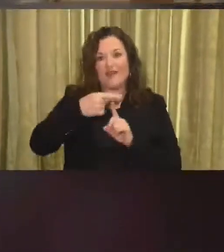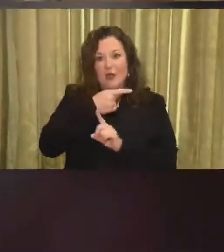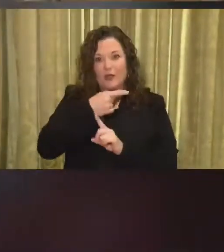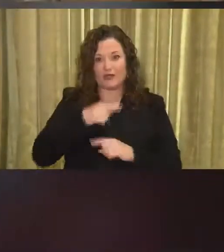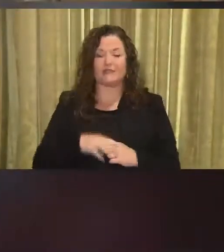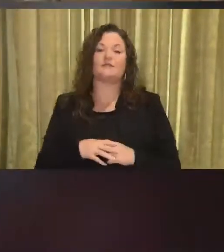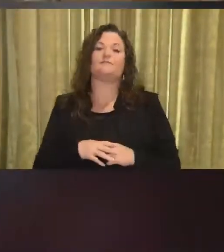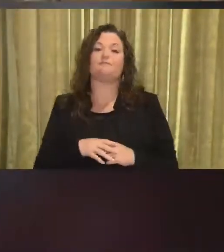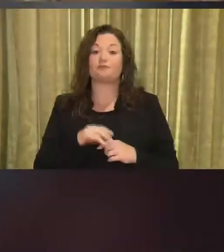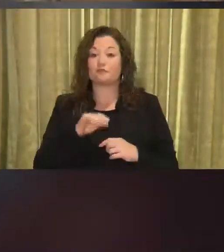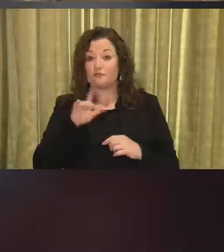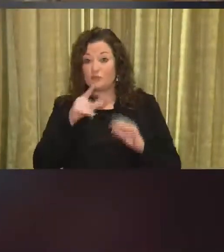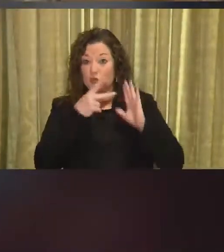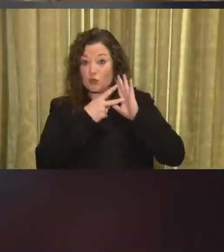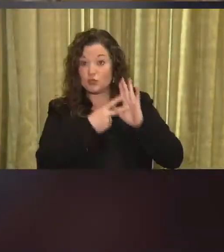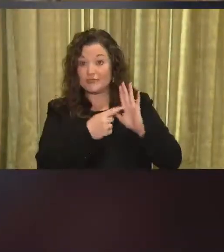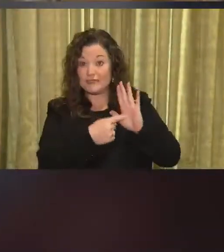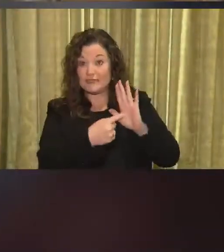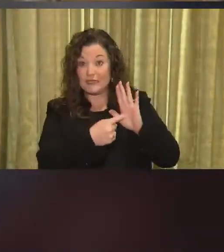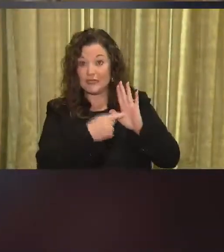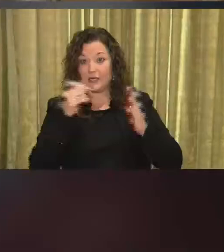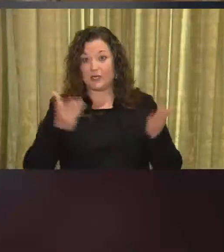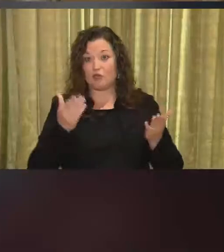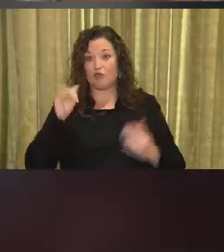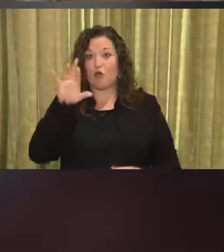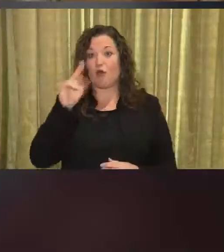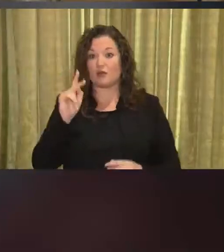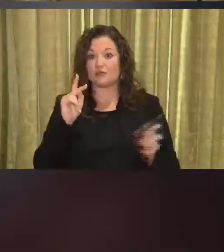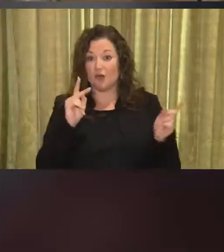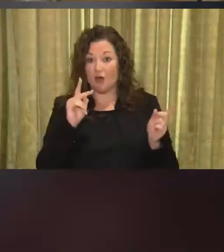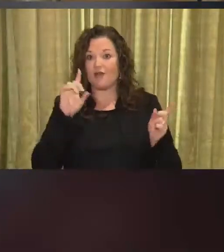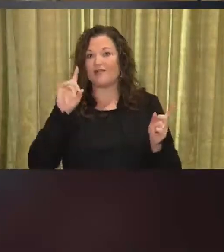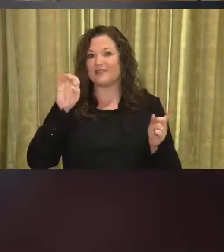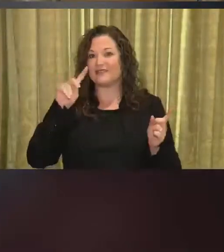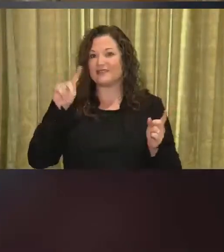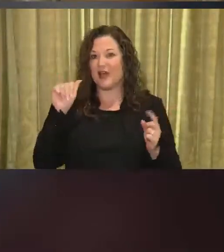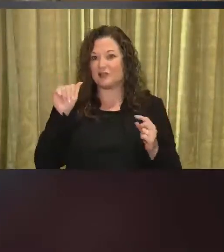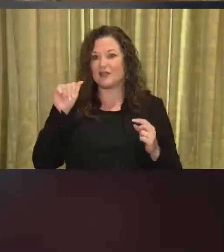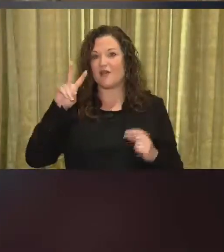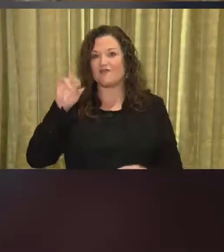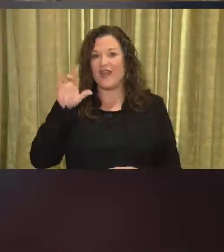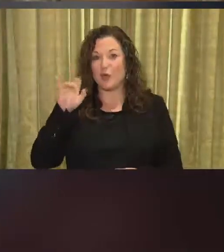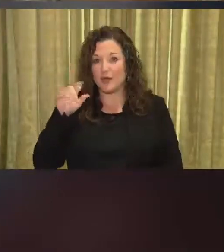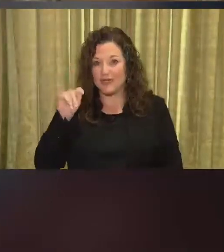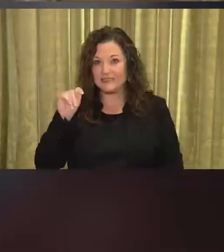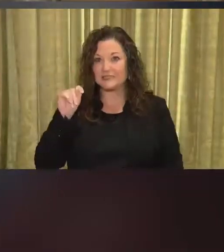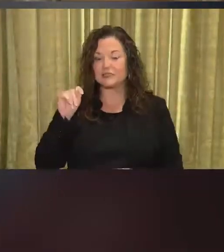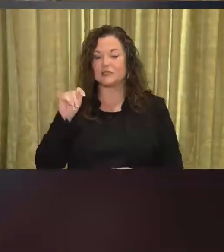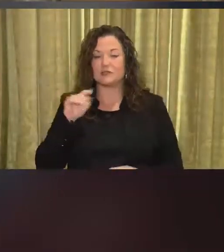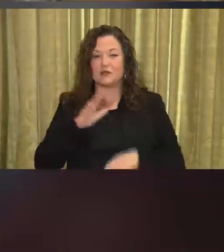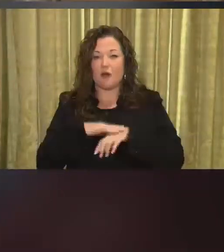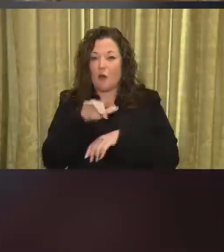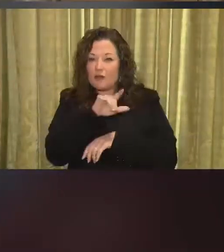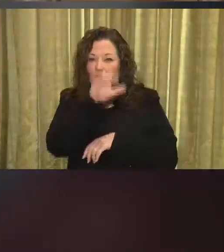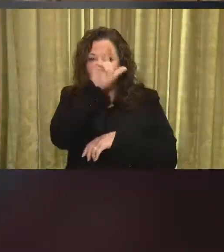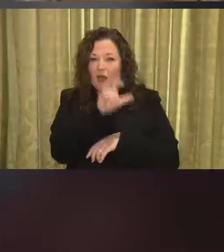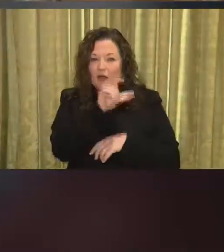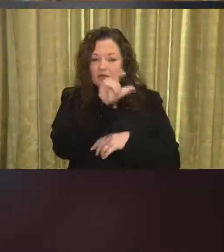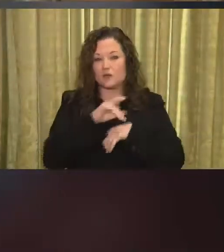it shows the growth of it in Arkansas. The delta variant. On the left it was in an early